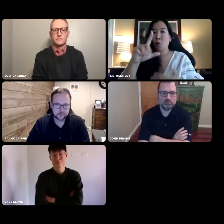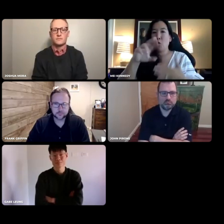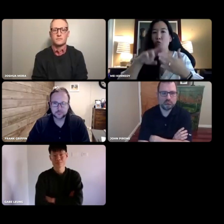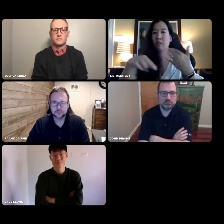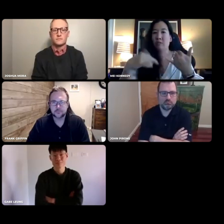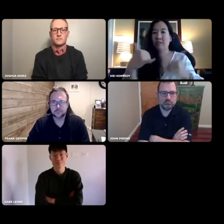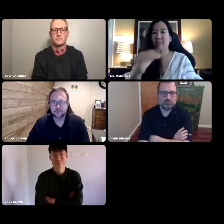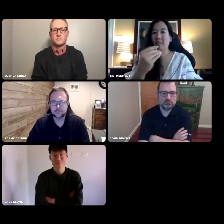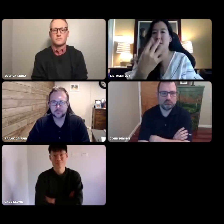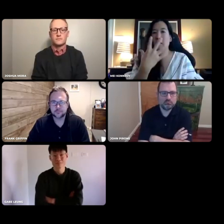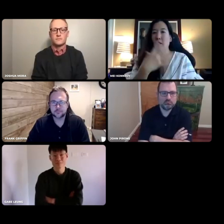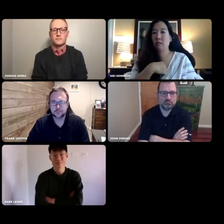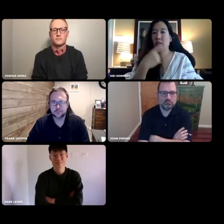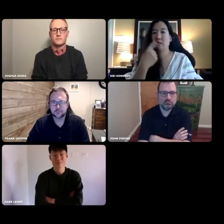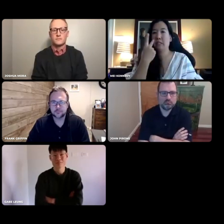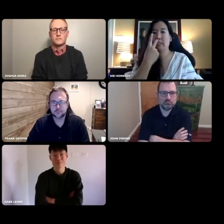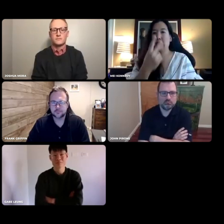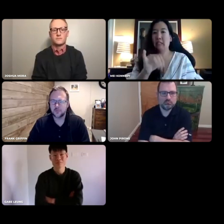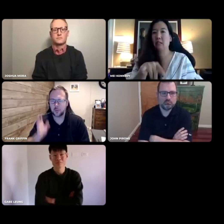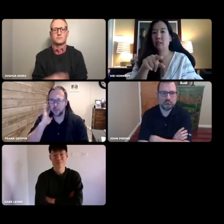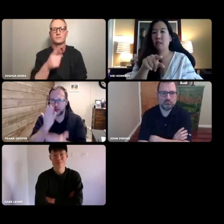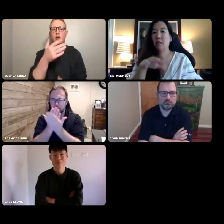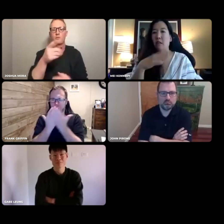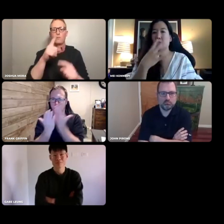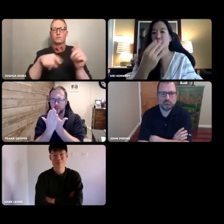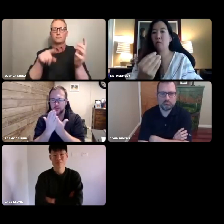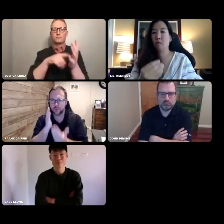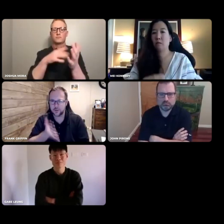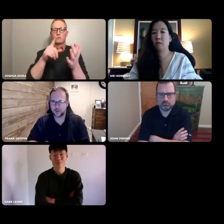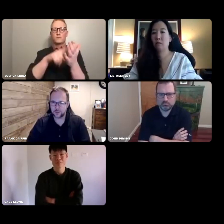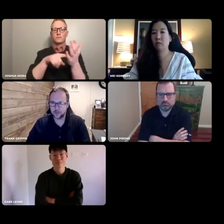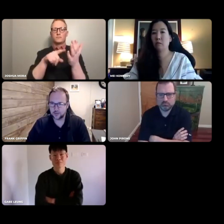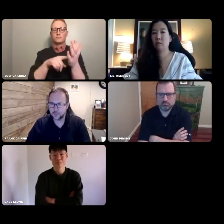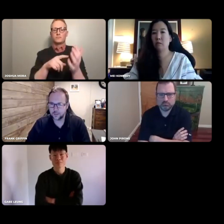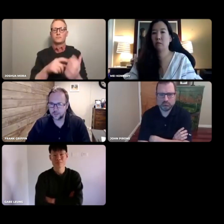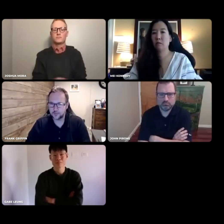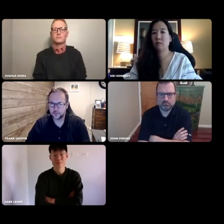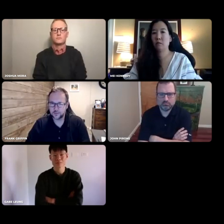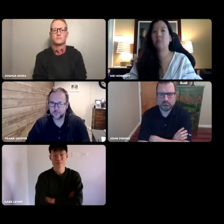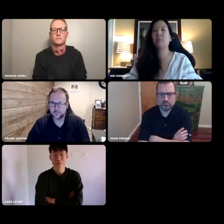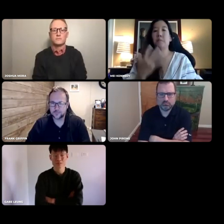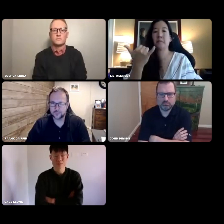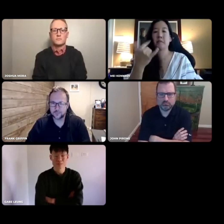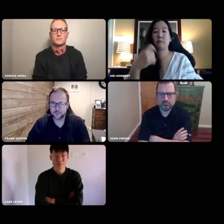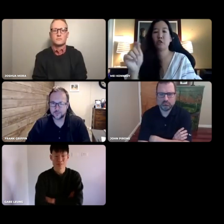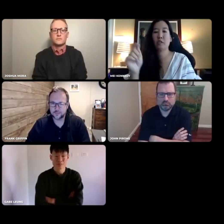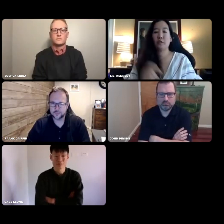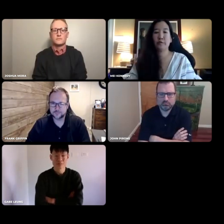more specific. We're just wondering if you're with elementary school, high school, middle